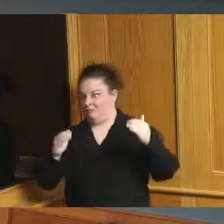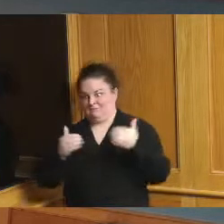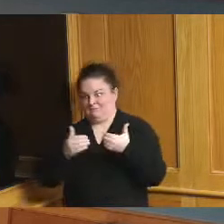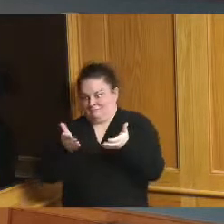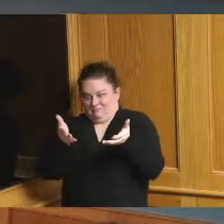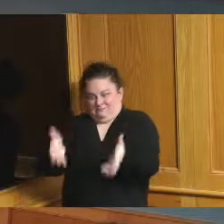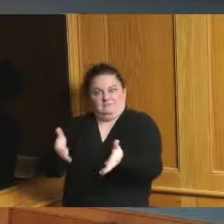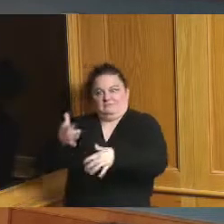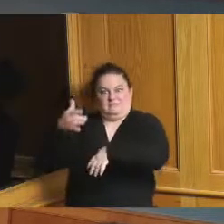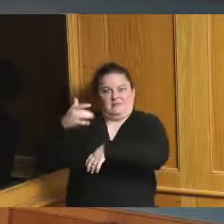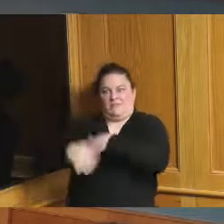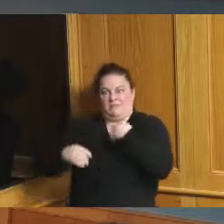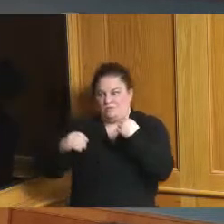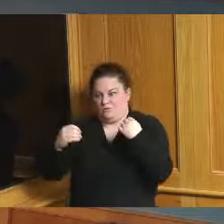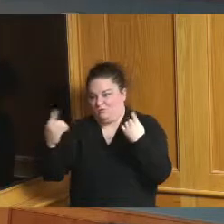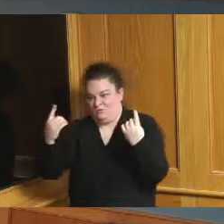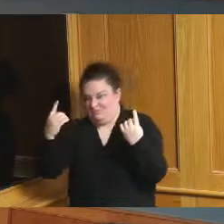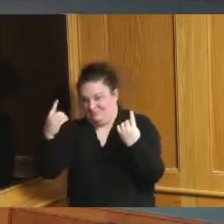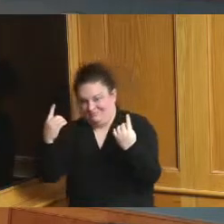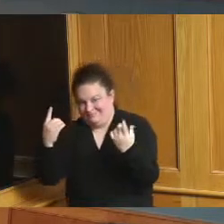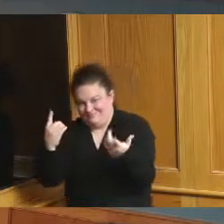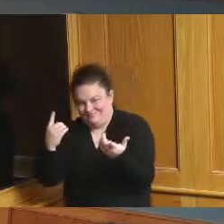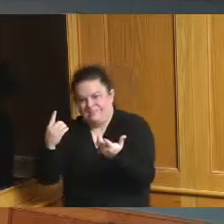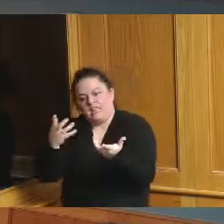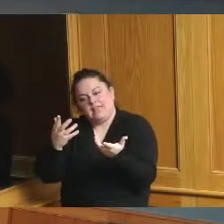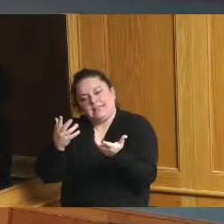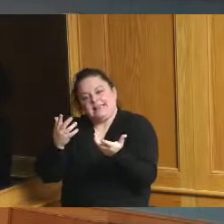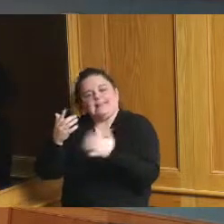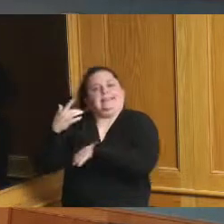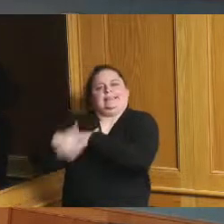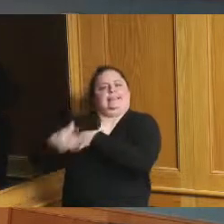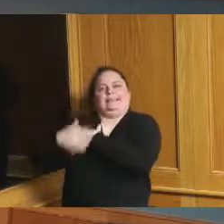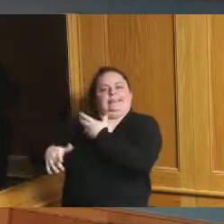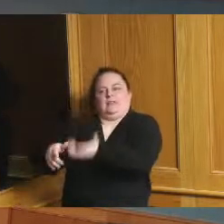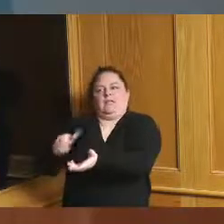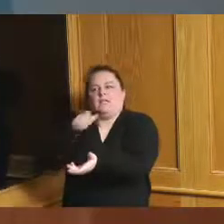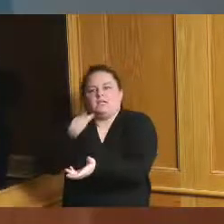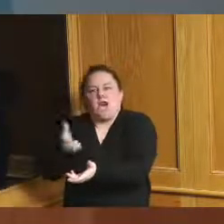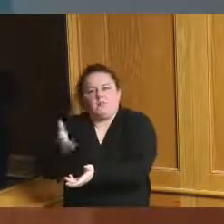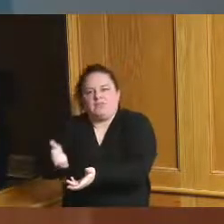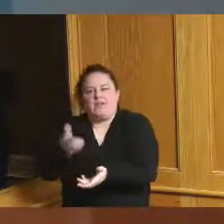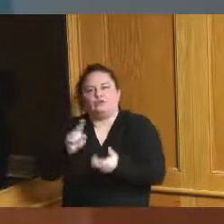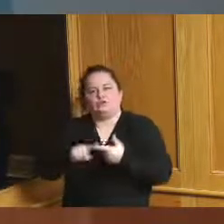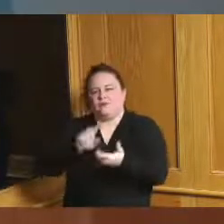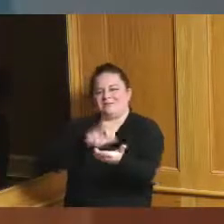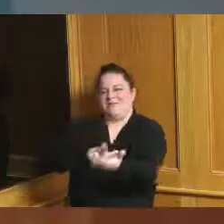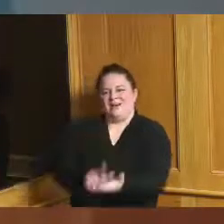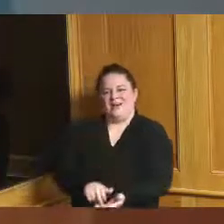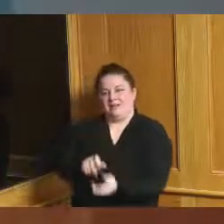signing important documents that are timely and there are some timely documents and so I'm more